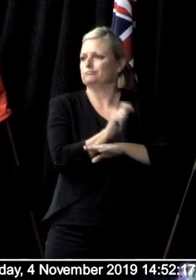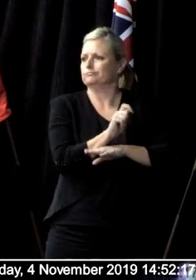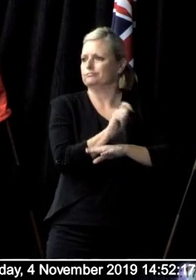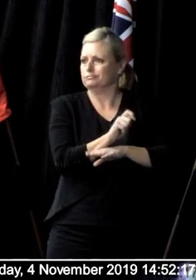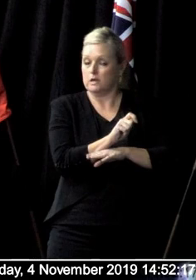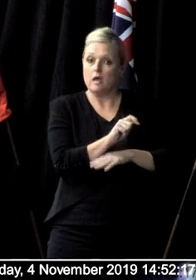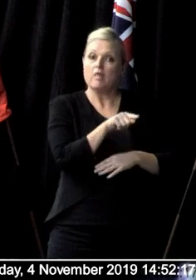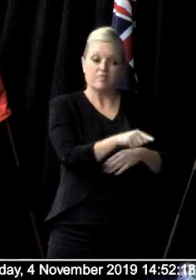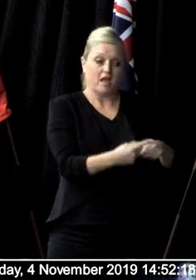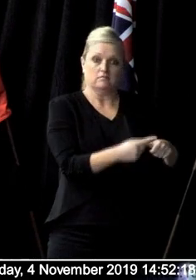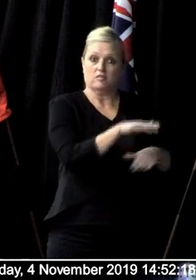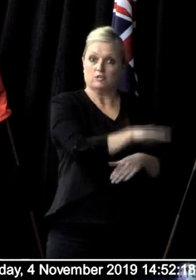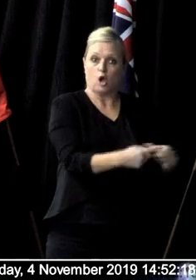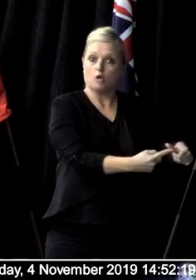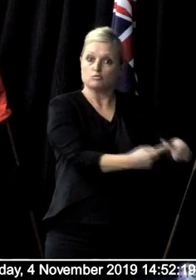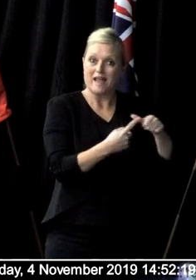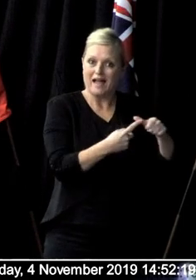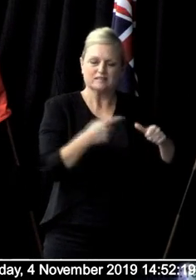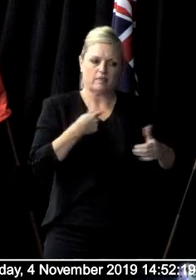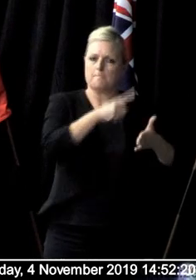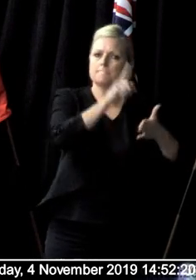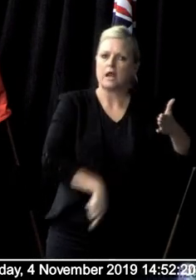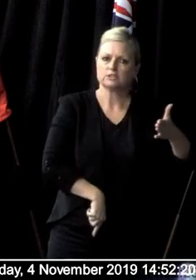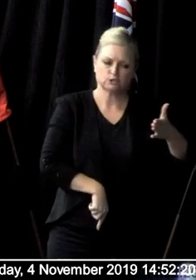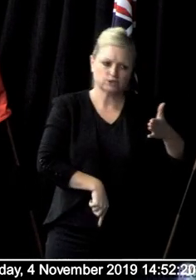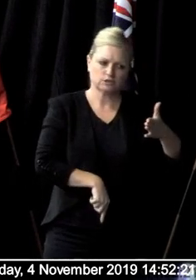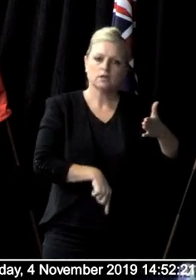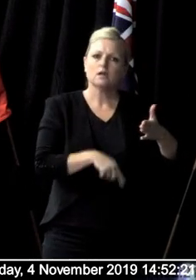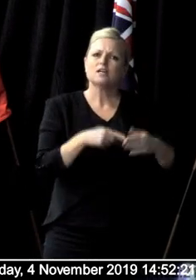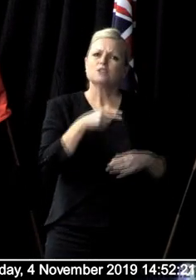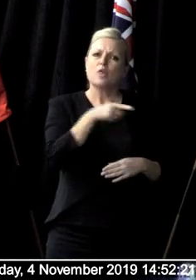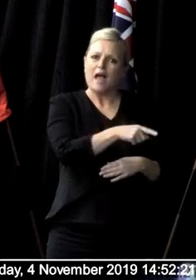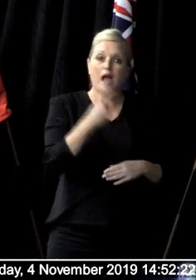So they bear the brunt of their desperate attempts, I guess, to